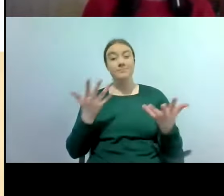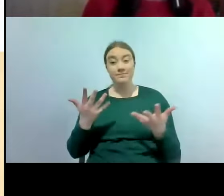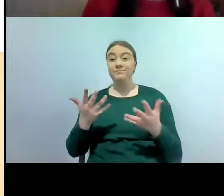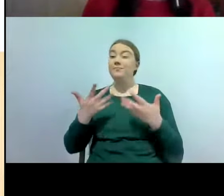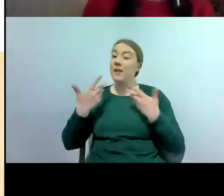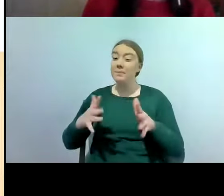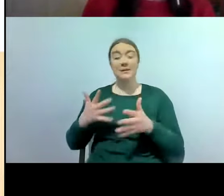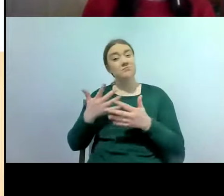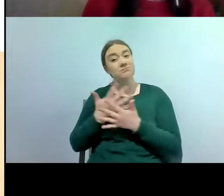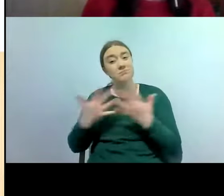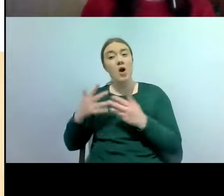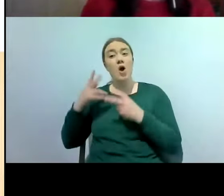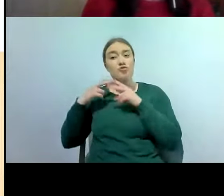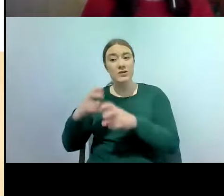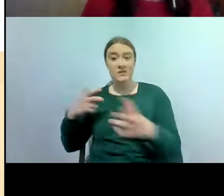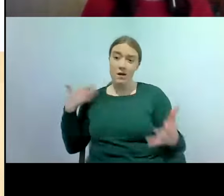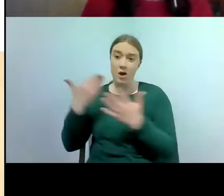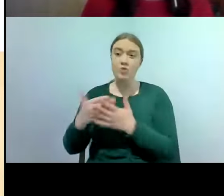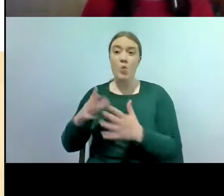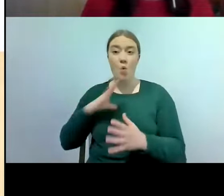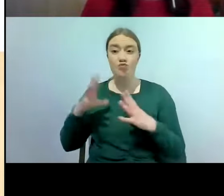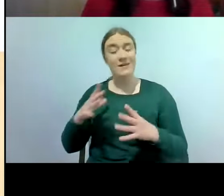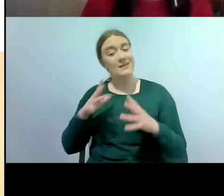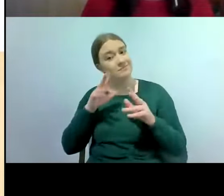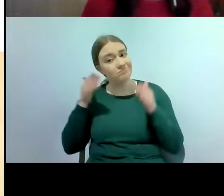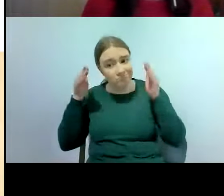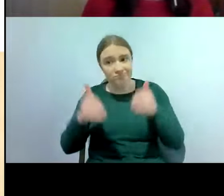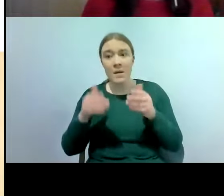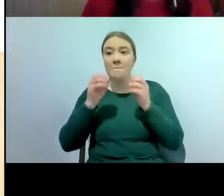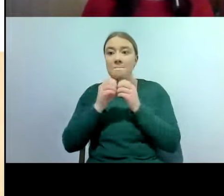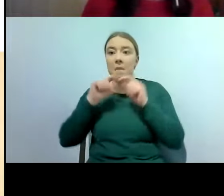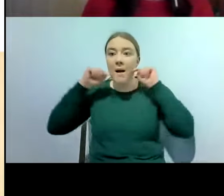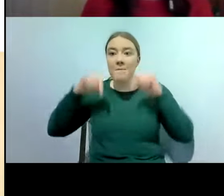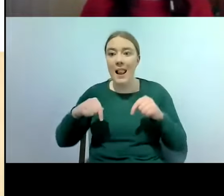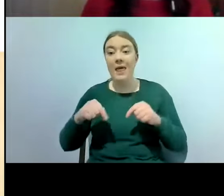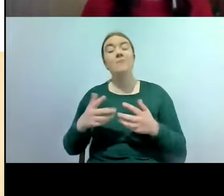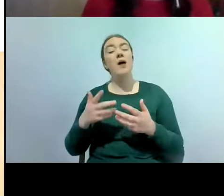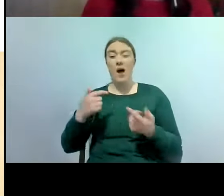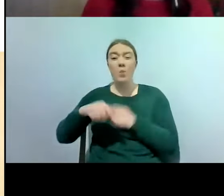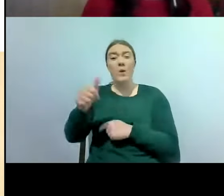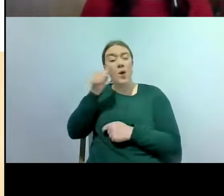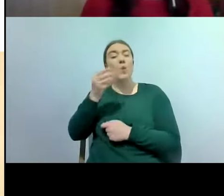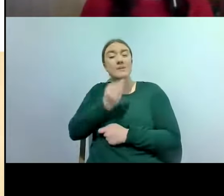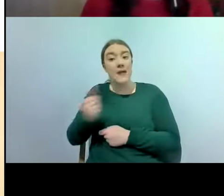and we know that often there are some fish that are very mobile and travel a lot and others that